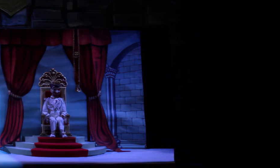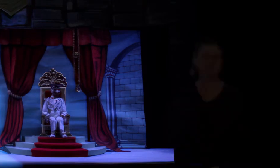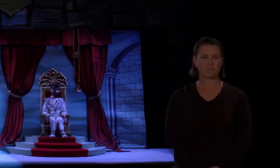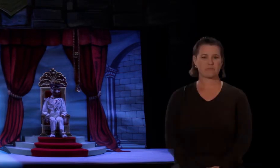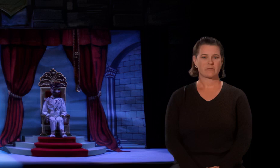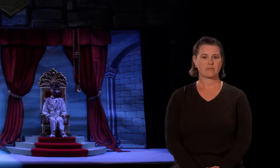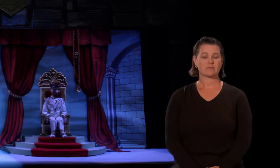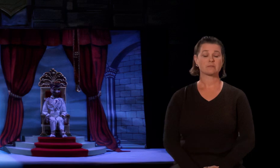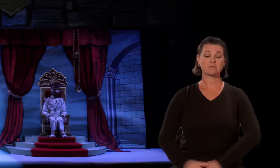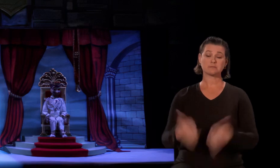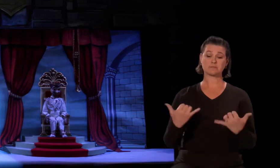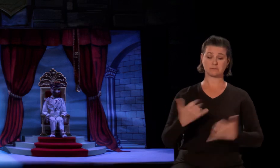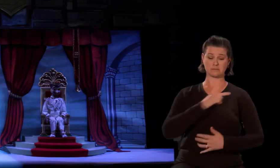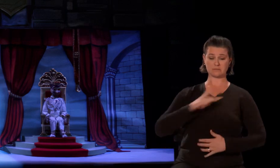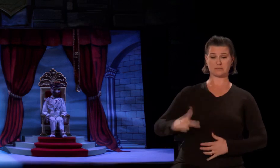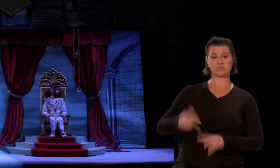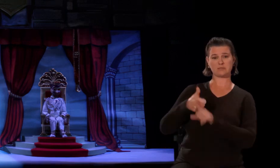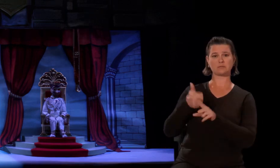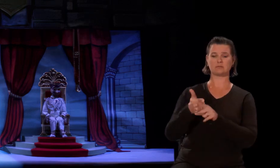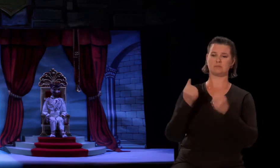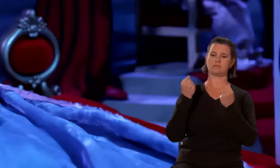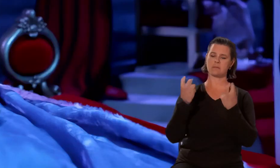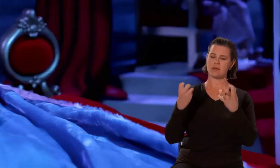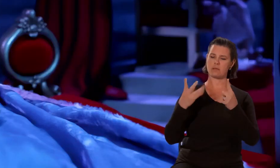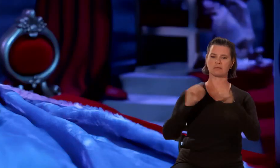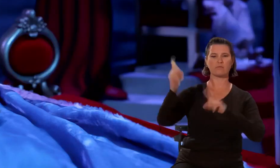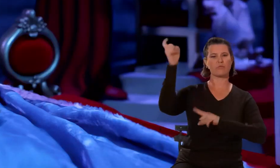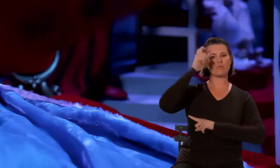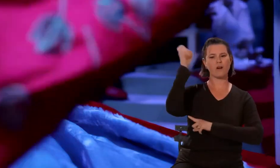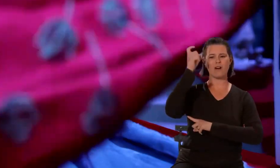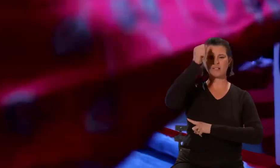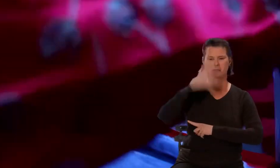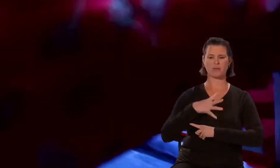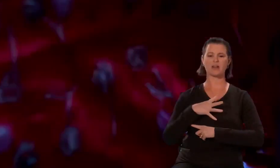[narrator] Now, the King had a great many wise men who always got for him anything he wanted,